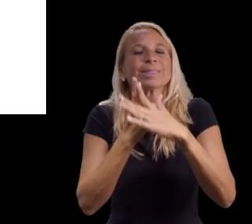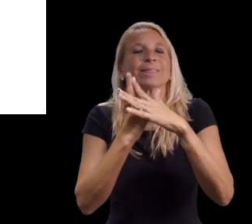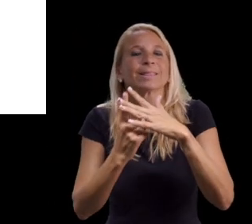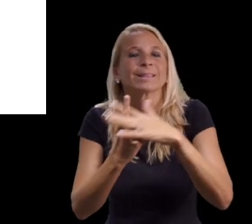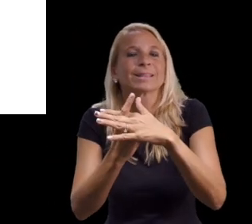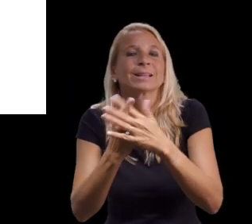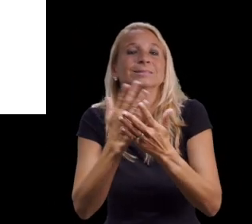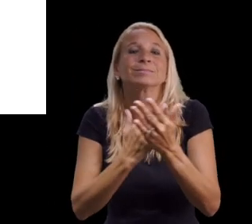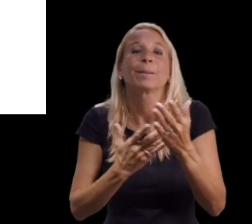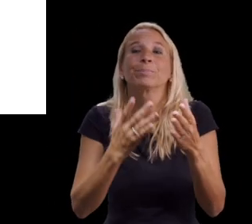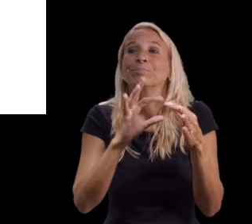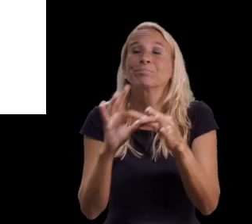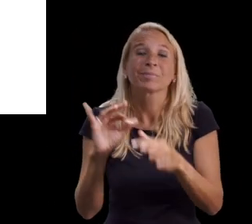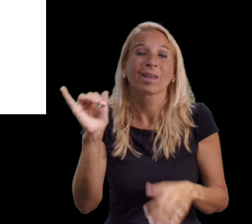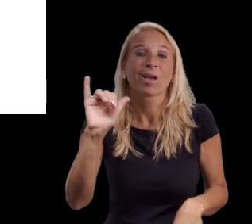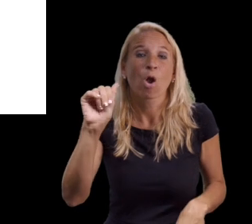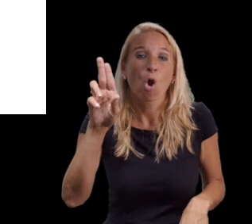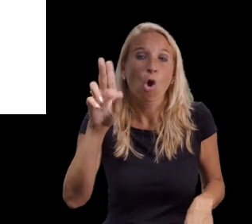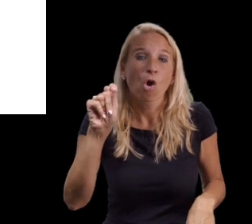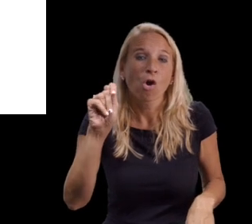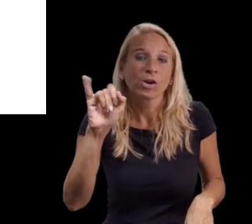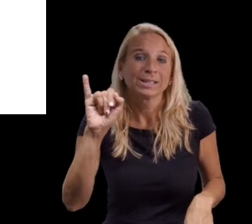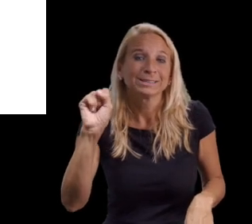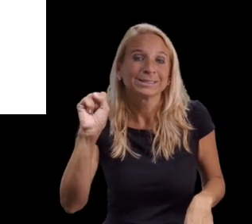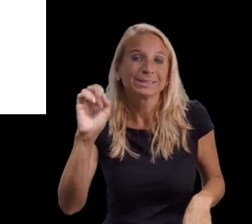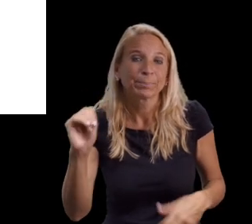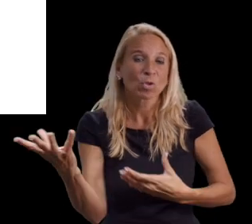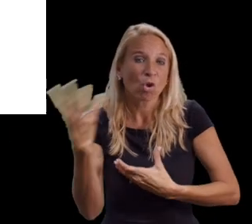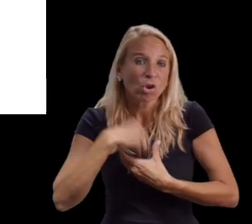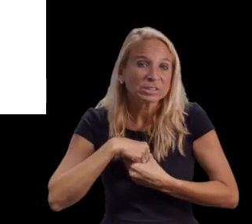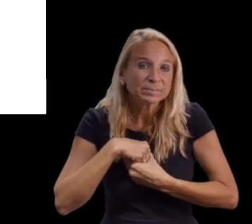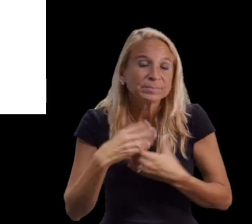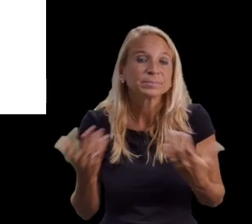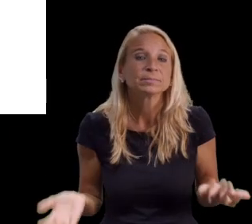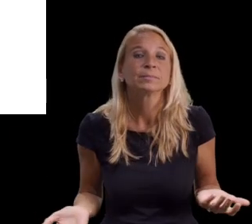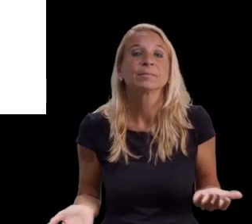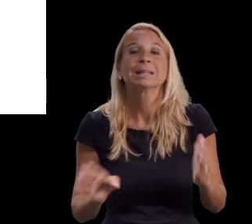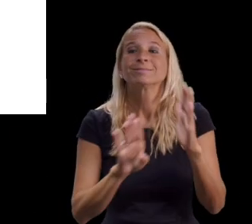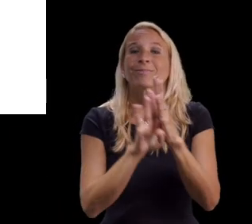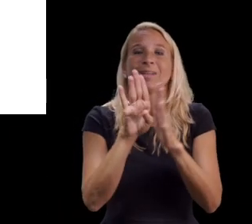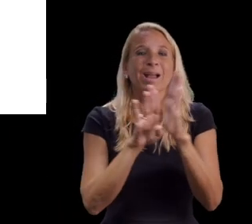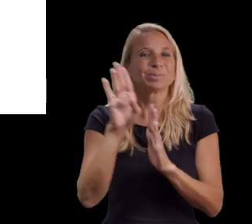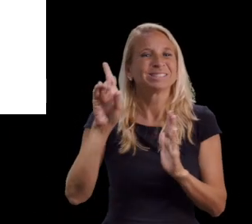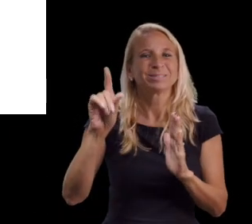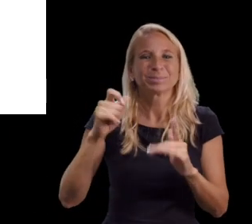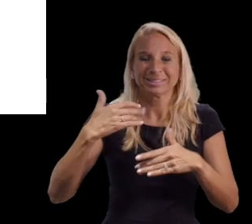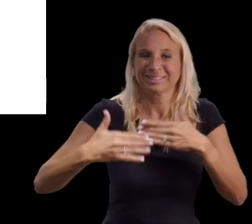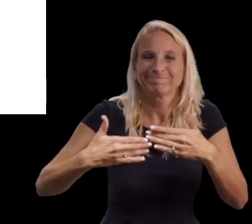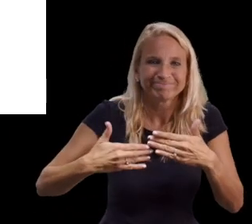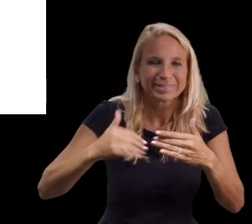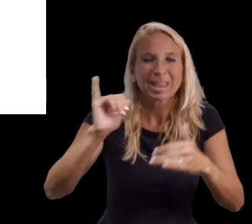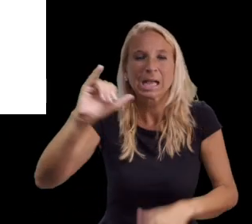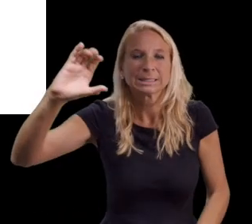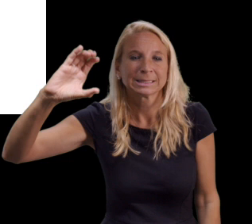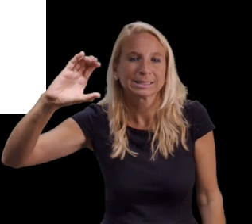Some related conditions are autism, and other developmental disabilities such as cerebral palsy,